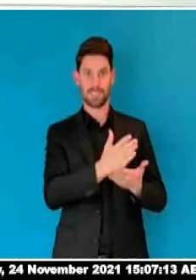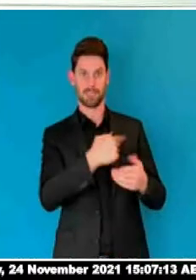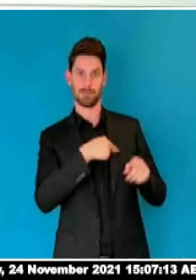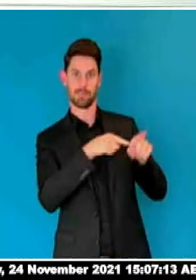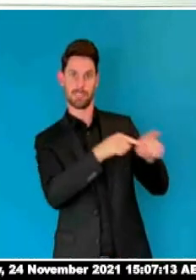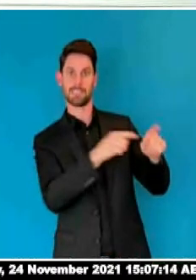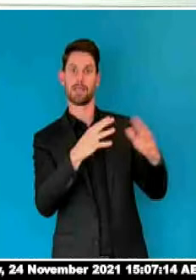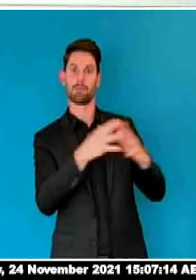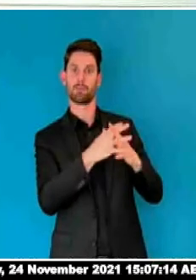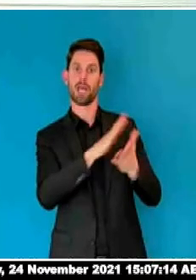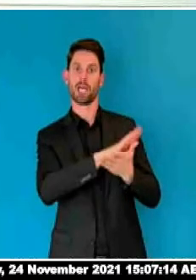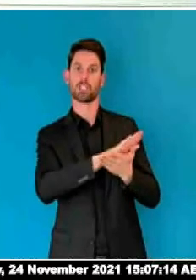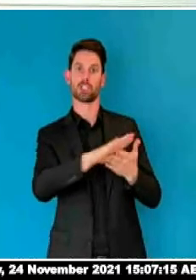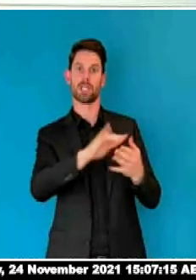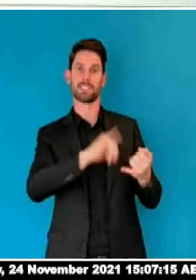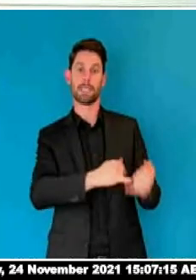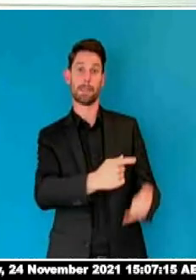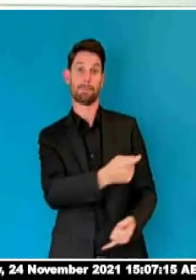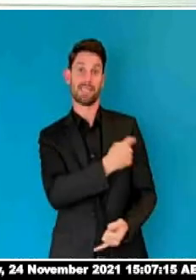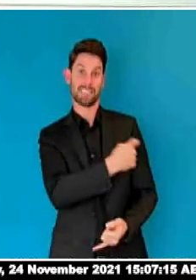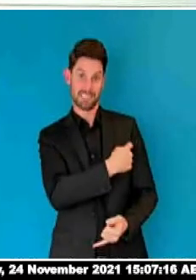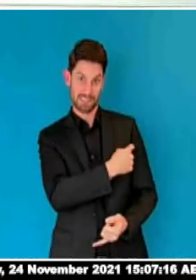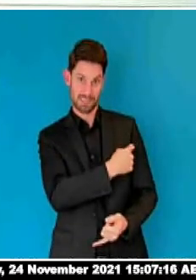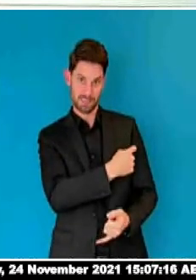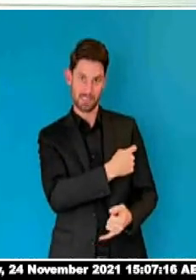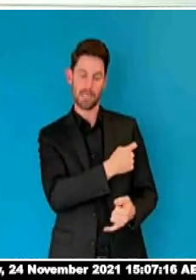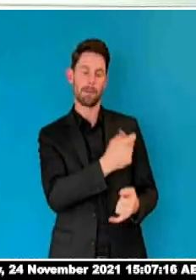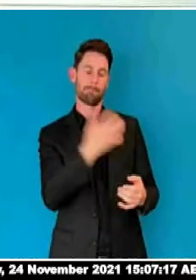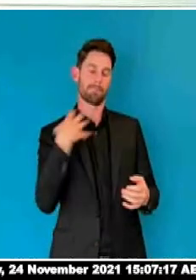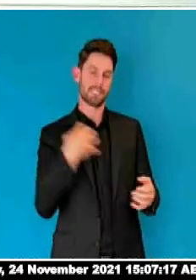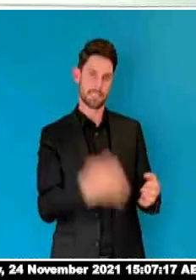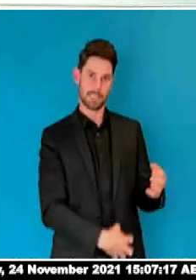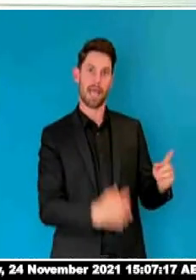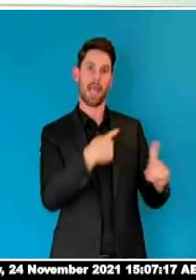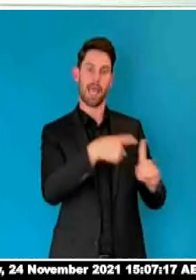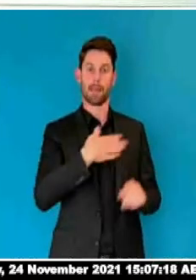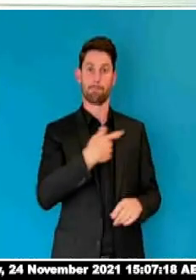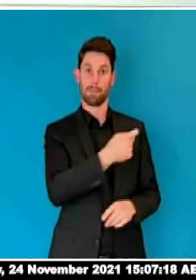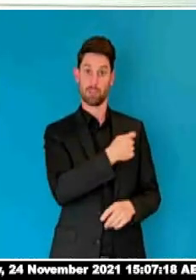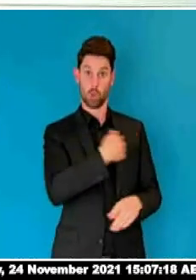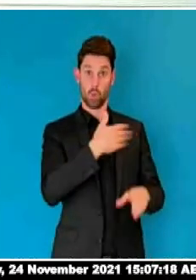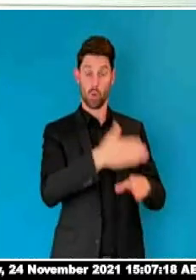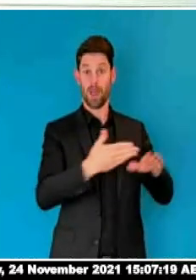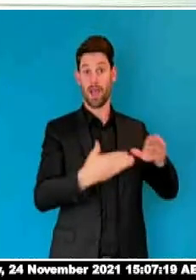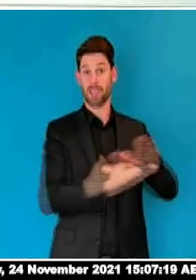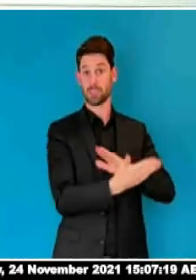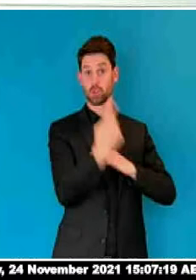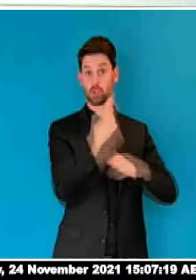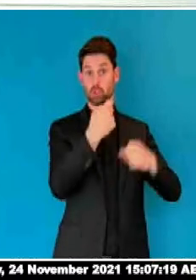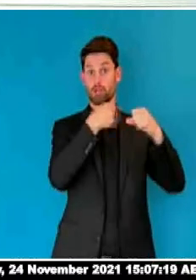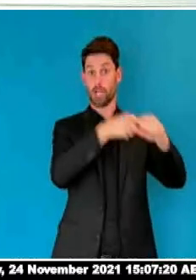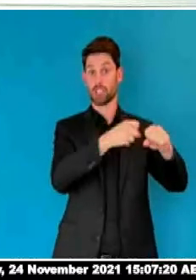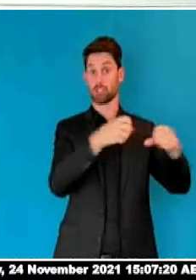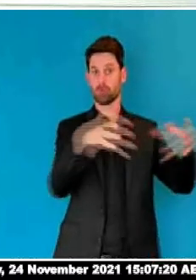members. We were tasked with developing the model code of practice. We work with a group, the strategy group, the mental health strategy group, who is made